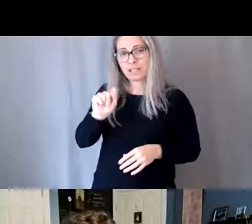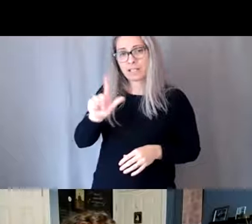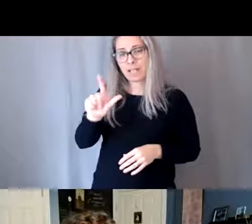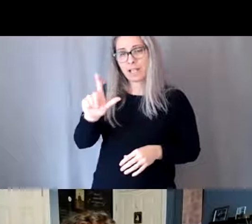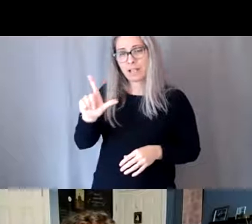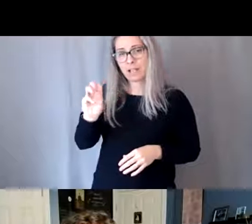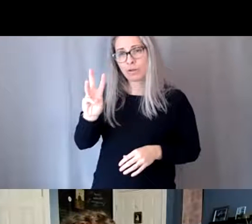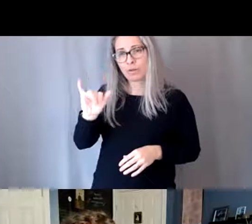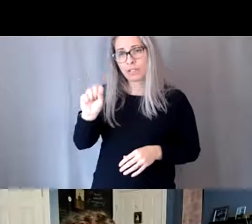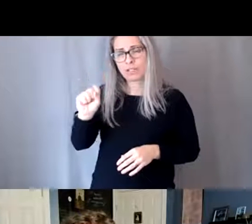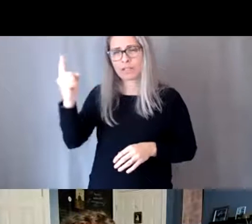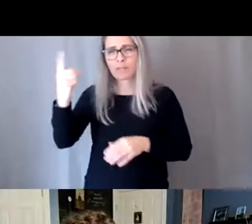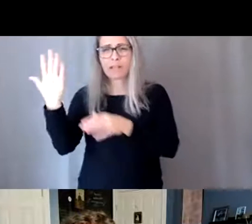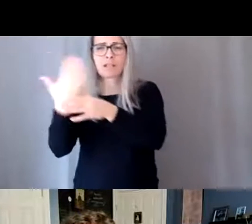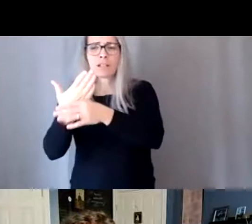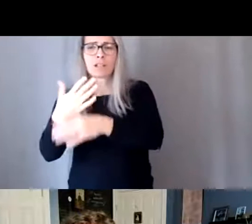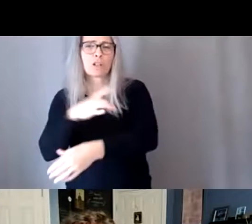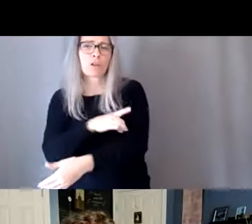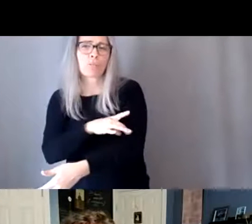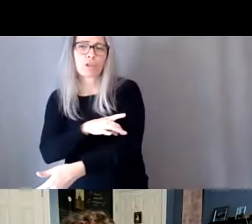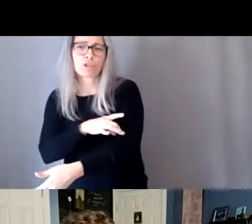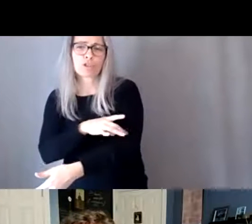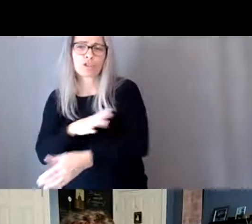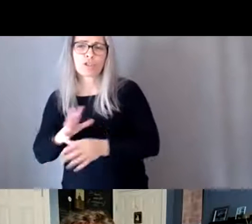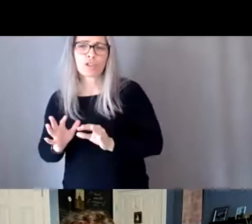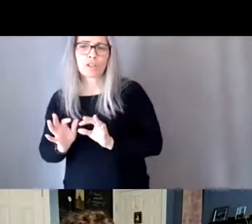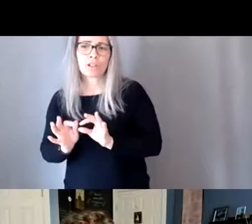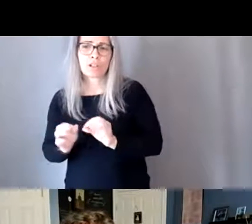second to say that the Portuguese translations of the captions are now